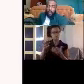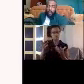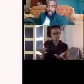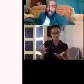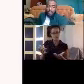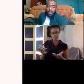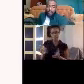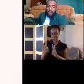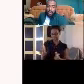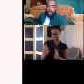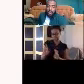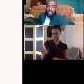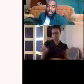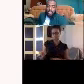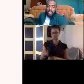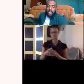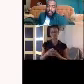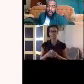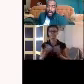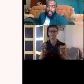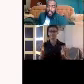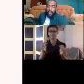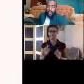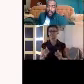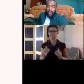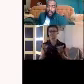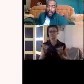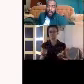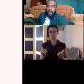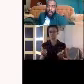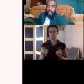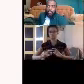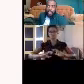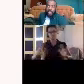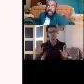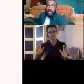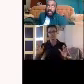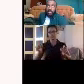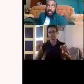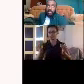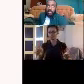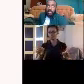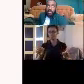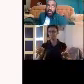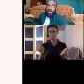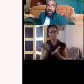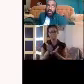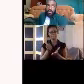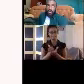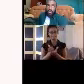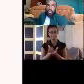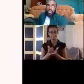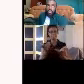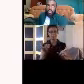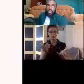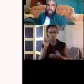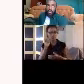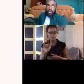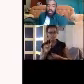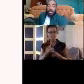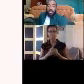it really does begin with this idea of gratitude and not to be, you know, just, it's not about